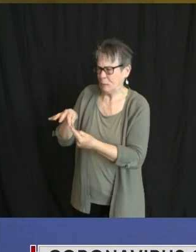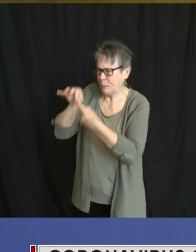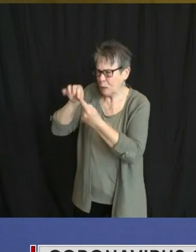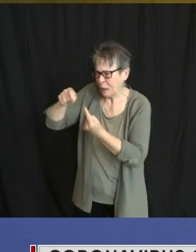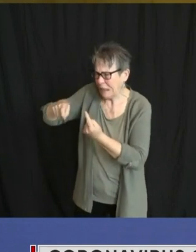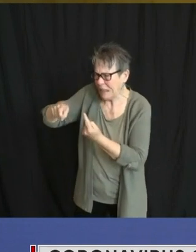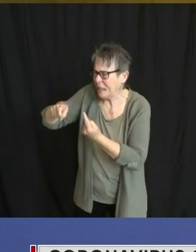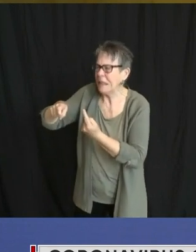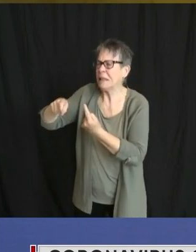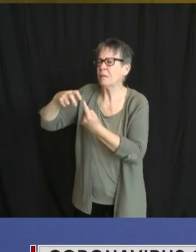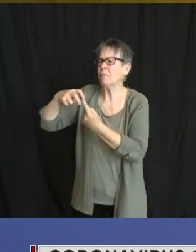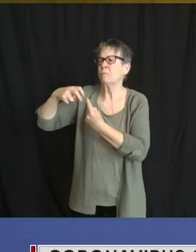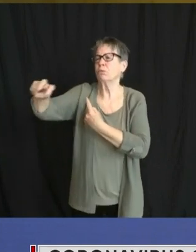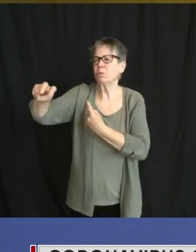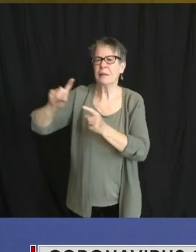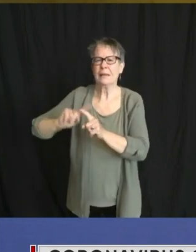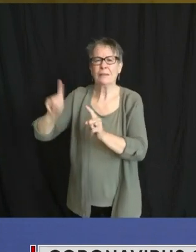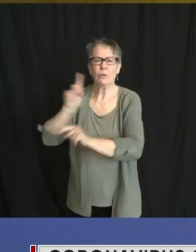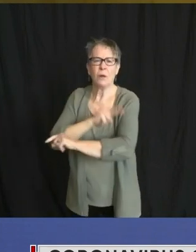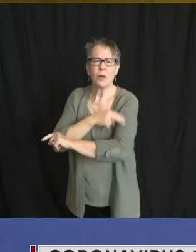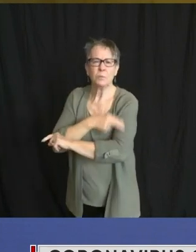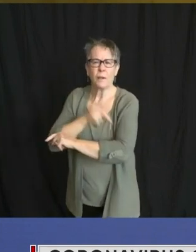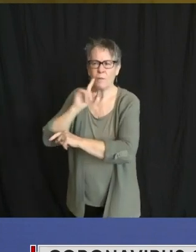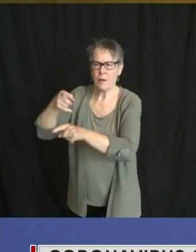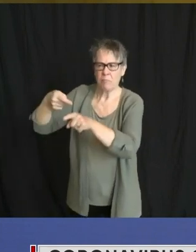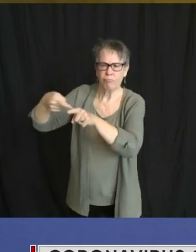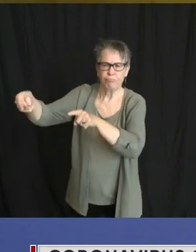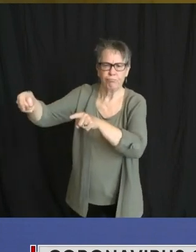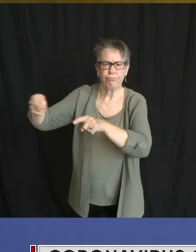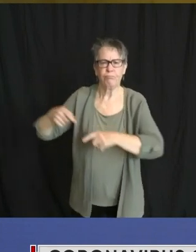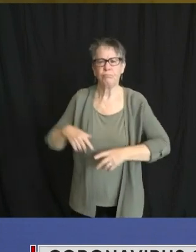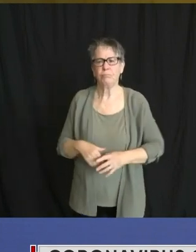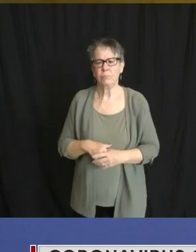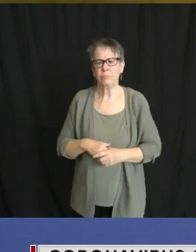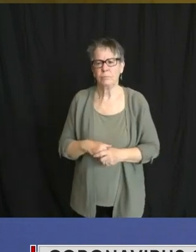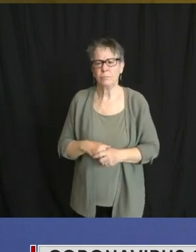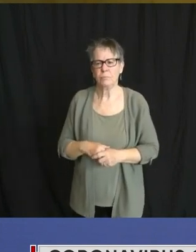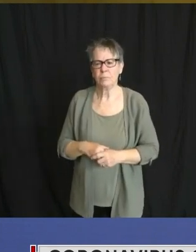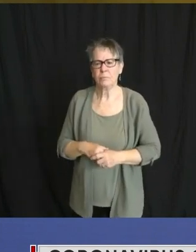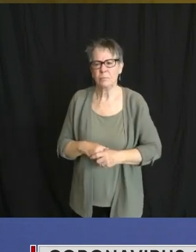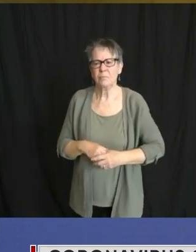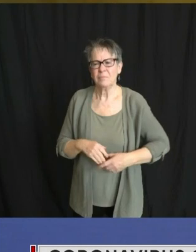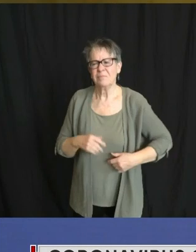TODAY, AS THE GOVERNOR SHARED, WE ARE REPORTING 2481 NEW CASES